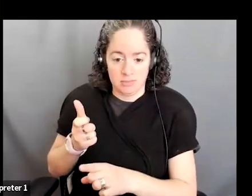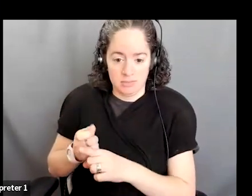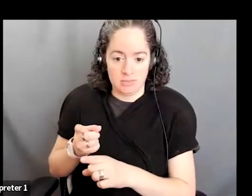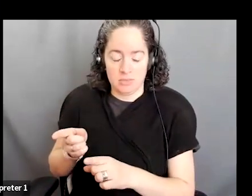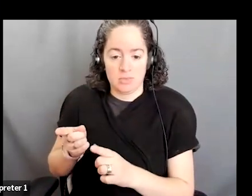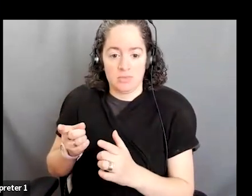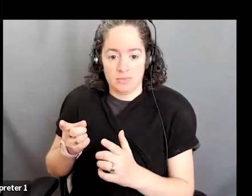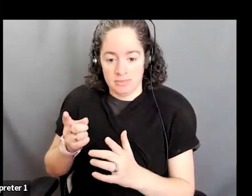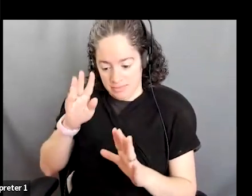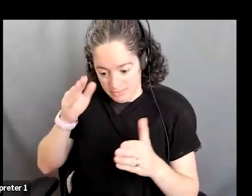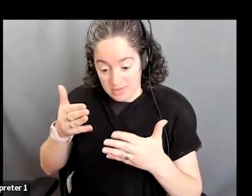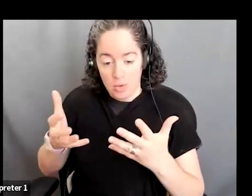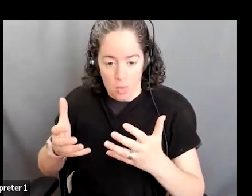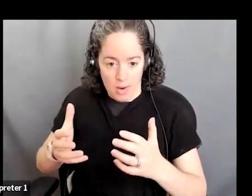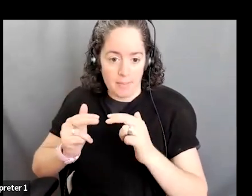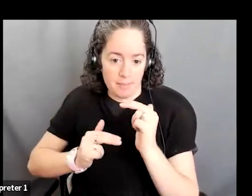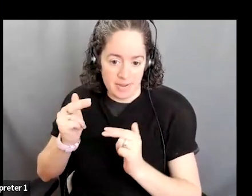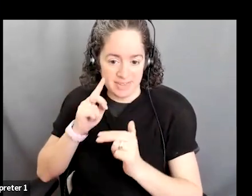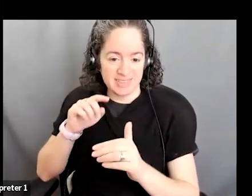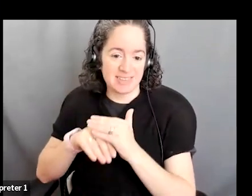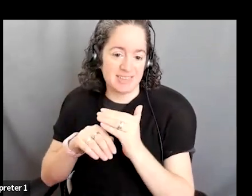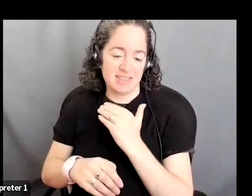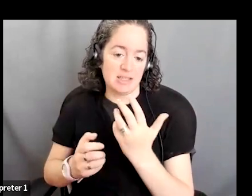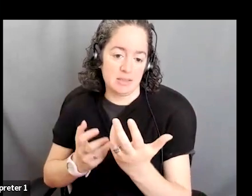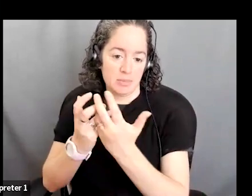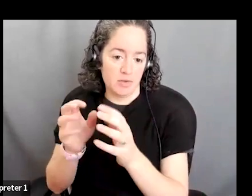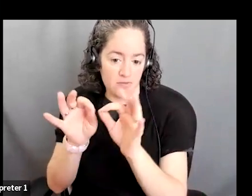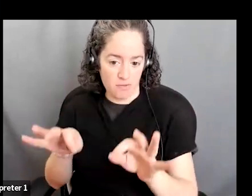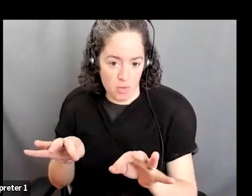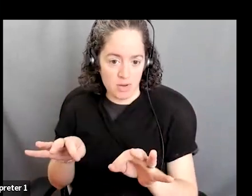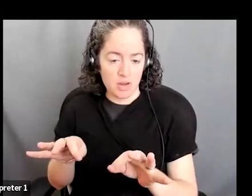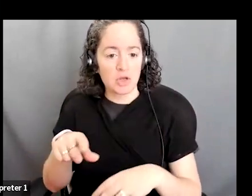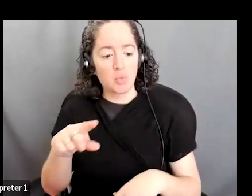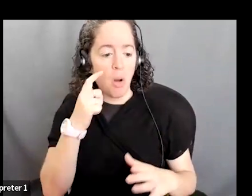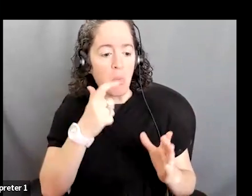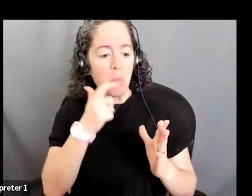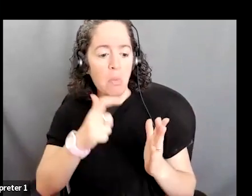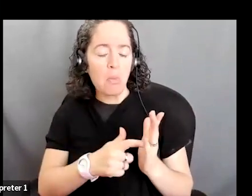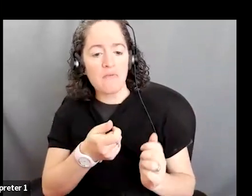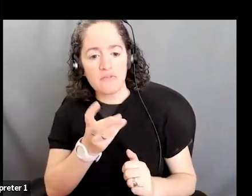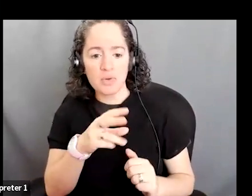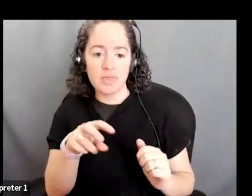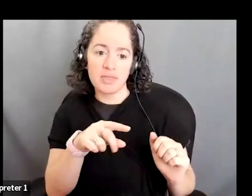He noted that some of the things you highlight are bad defaults that could be easily overwritten, but obviously,